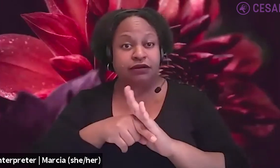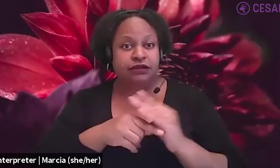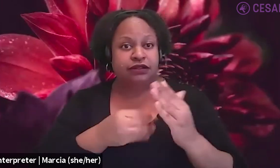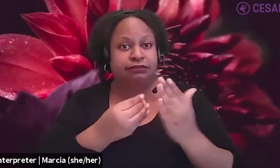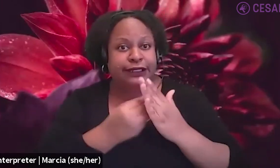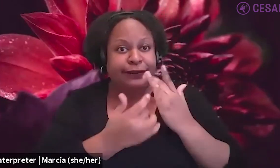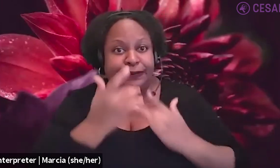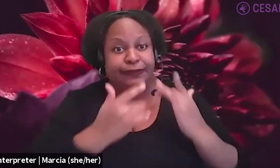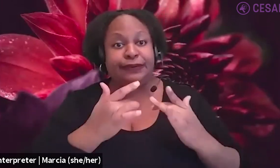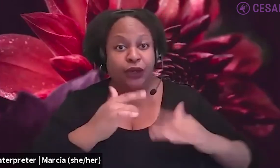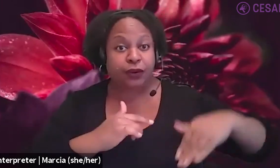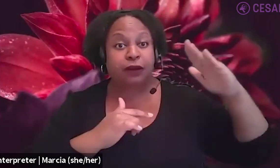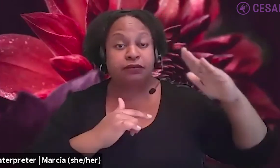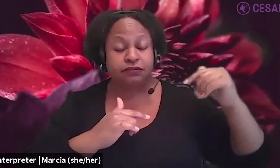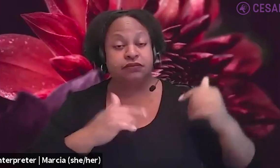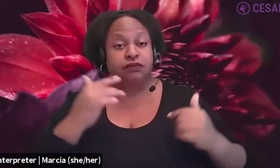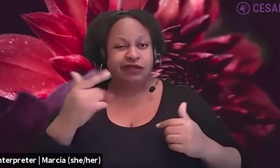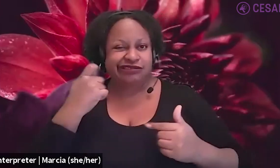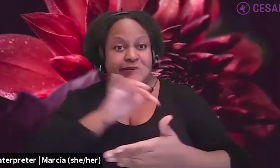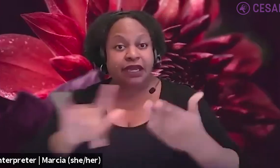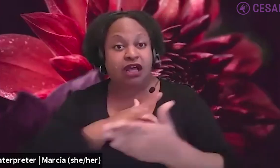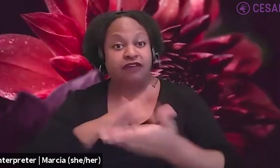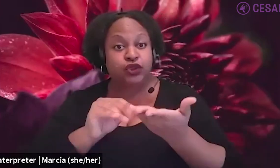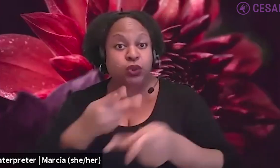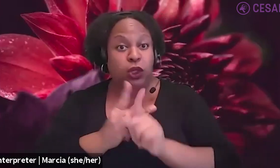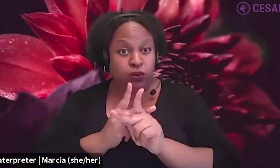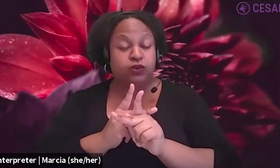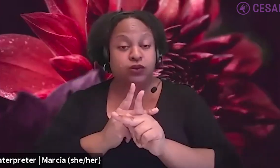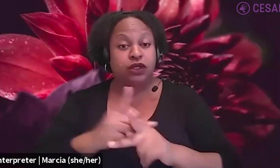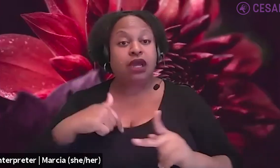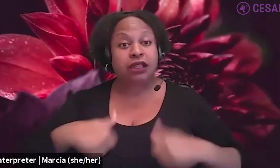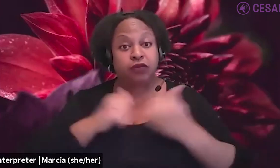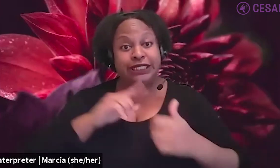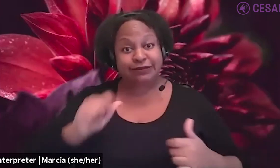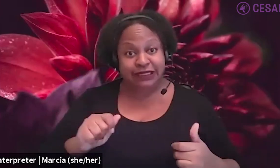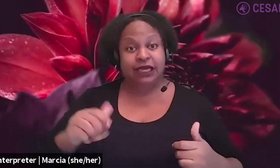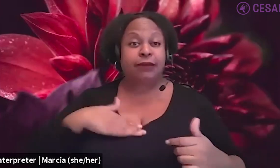loans. I'm a person living with a disability who has had who's had precarious work even with a PhD